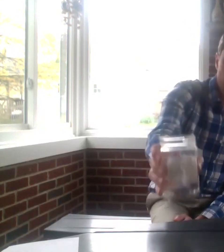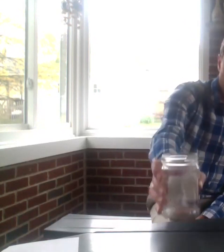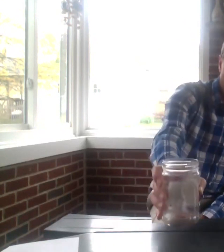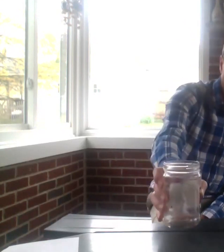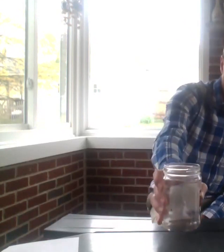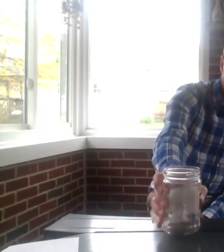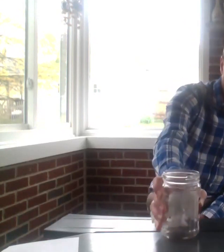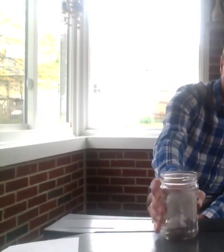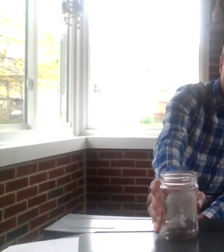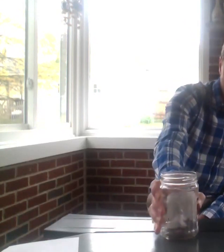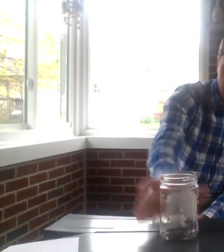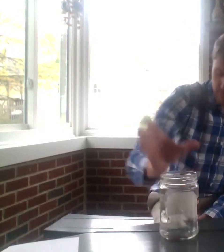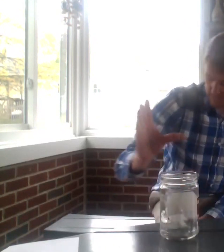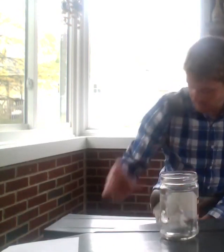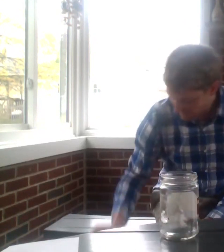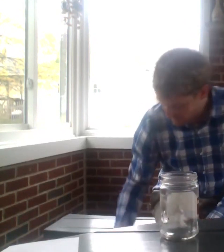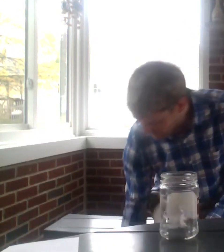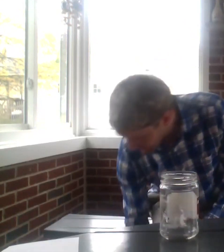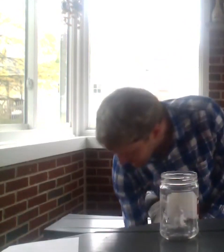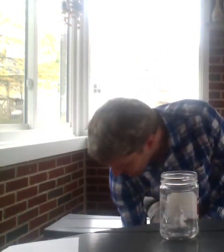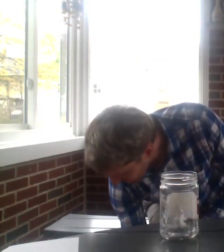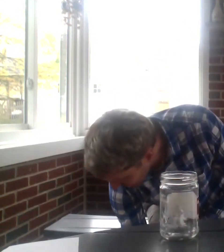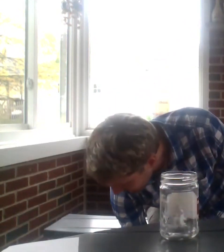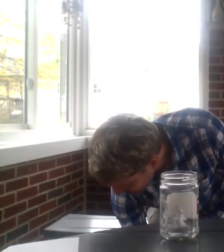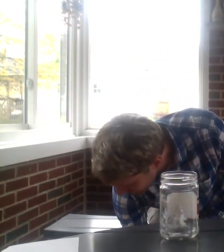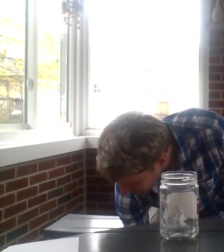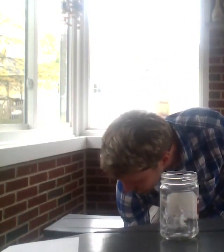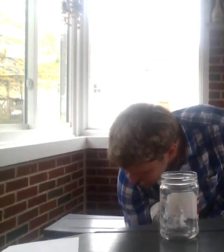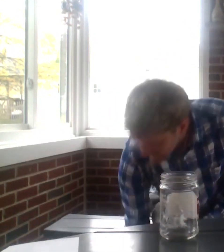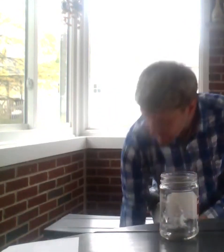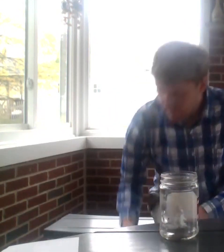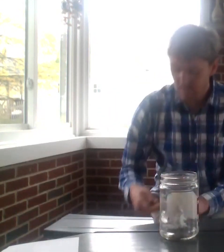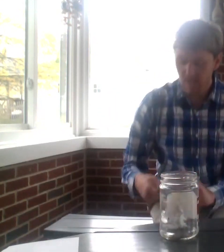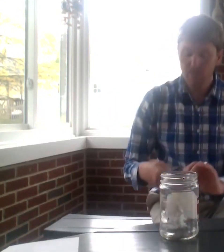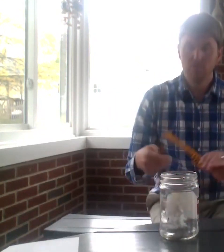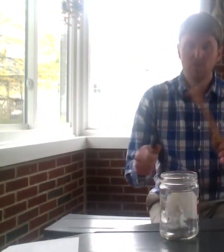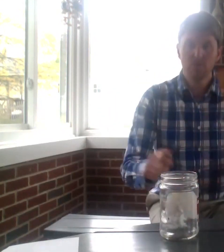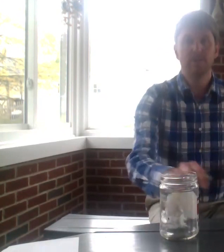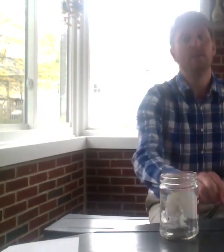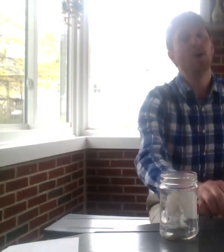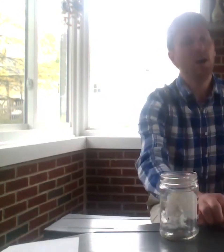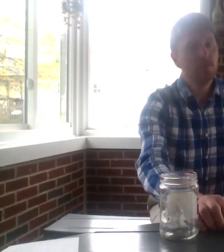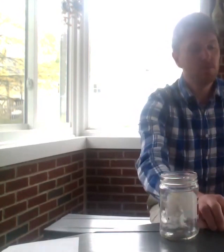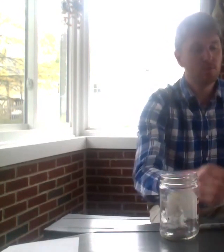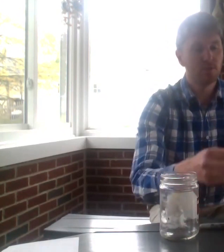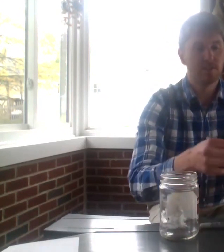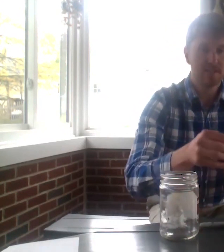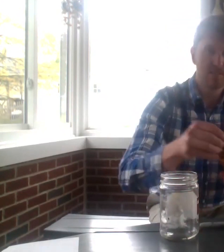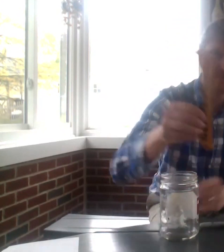Now our ruler is a funny-looking ruler. We have a giraffe ruler. So we're gonna be using that today.